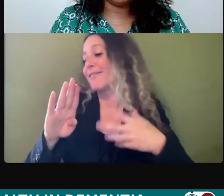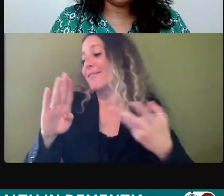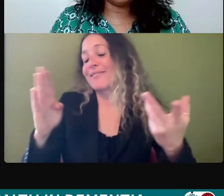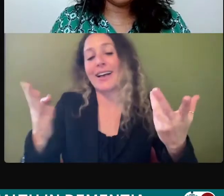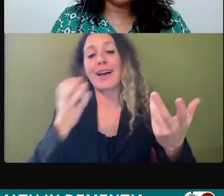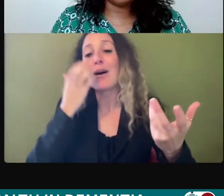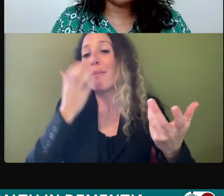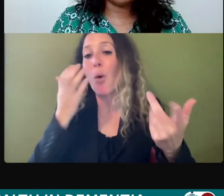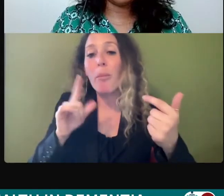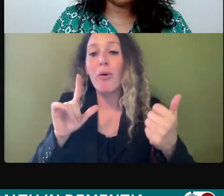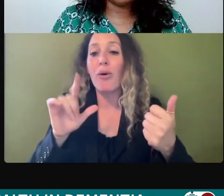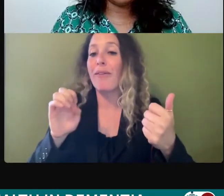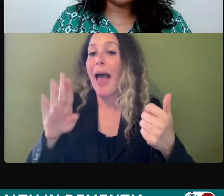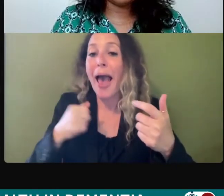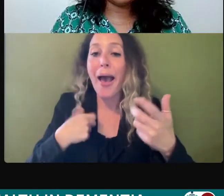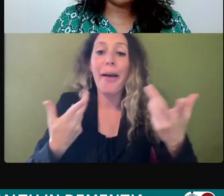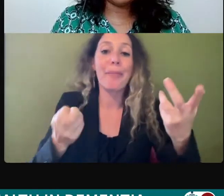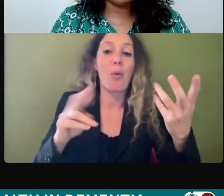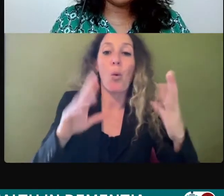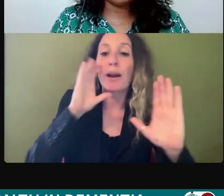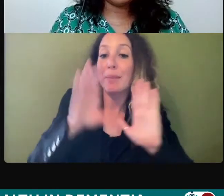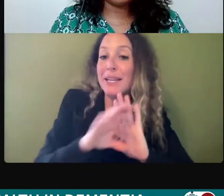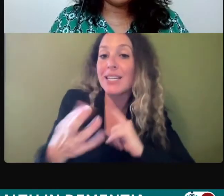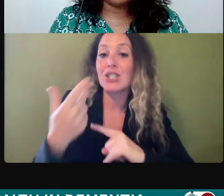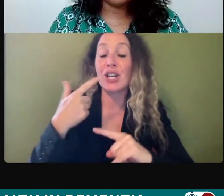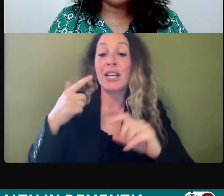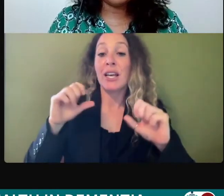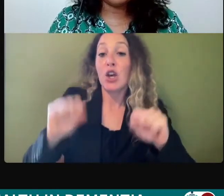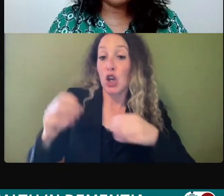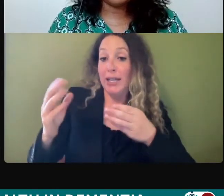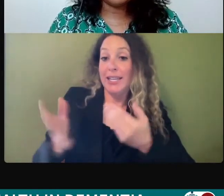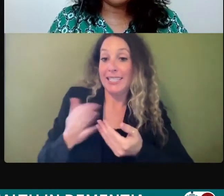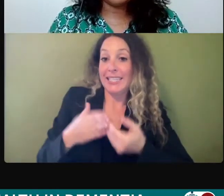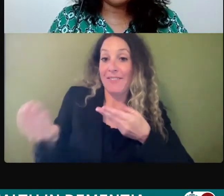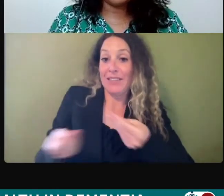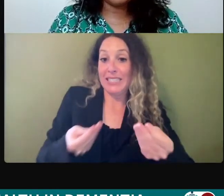that could really facilitate it, or we partner with other communities to provide